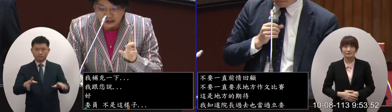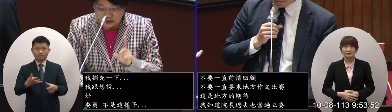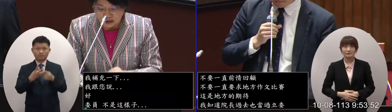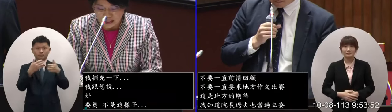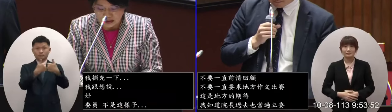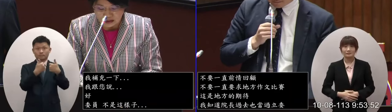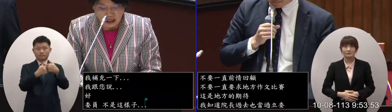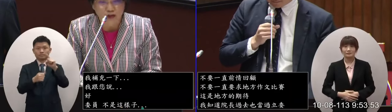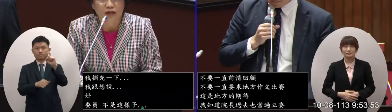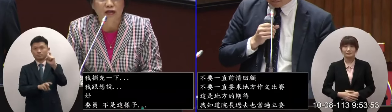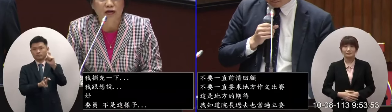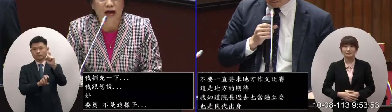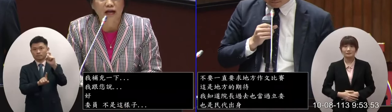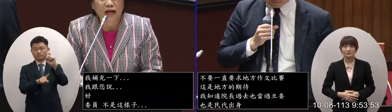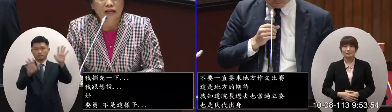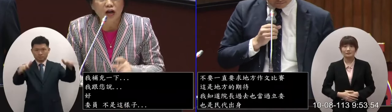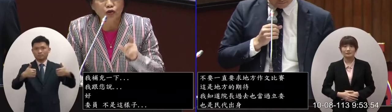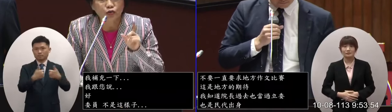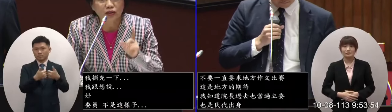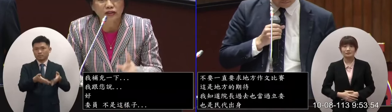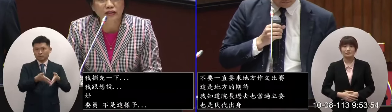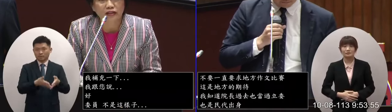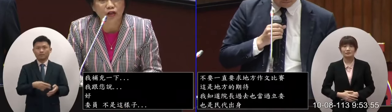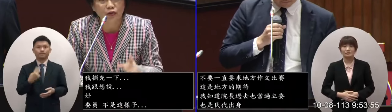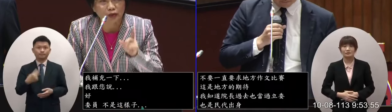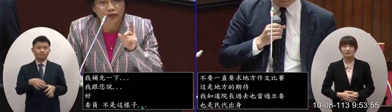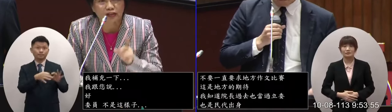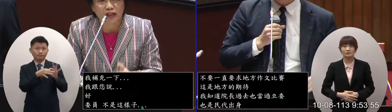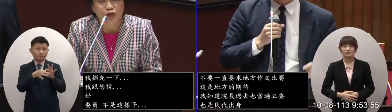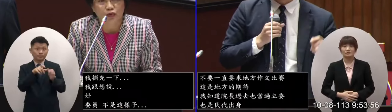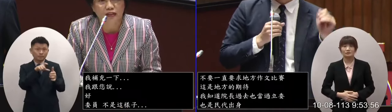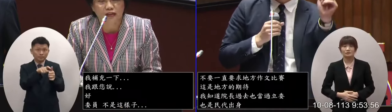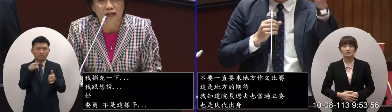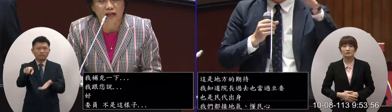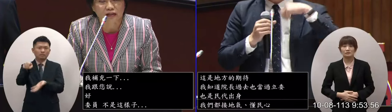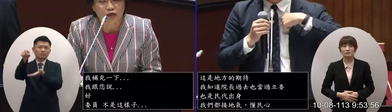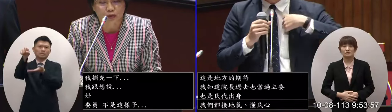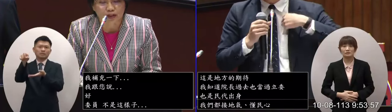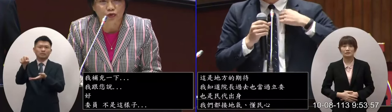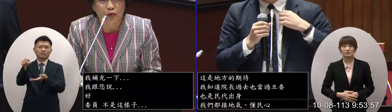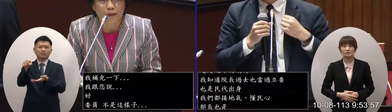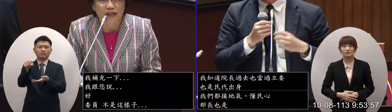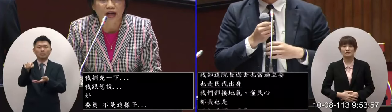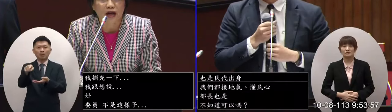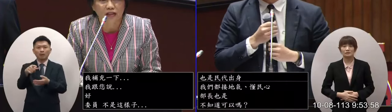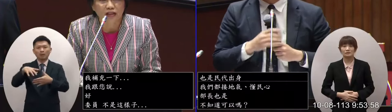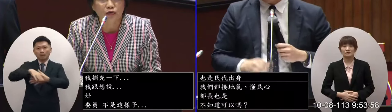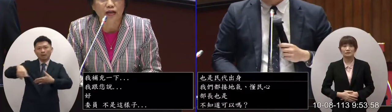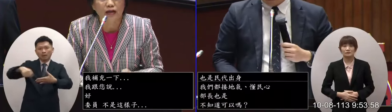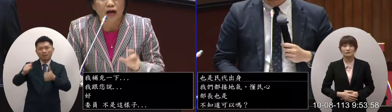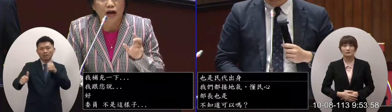will be held on October 31, and the issue involved is not the so-called essay competition as you mentioned , but because